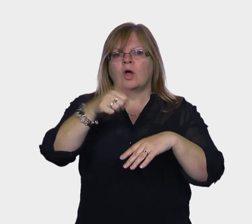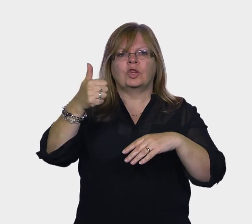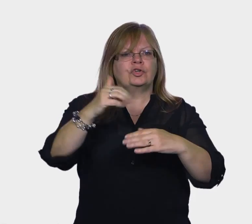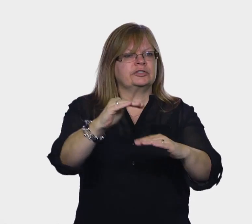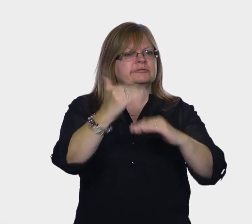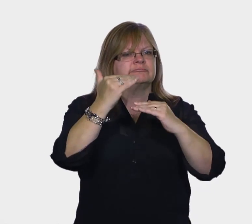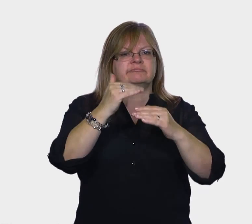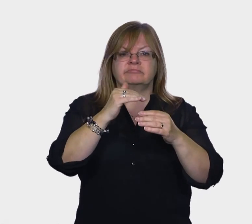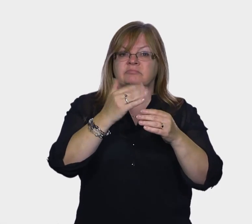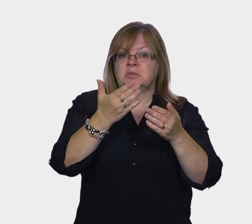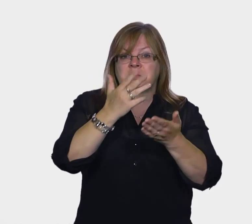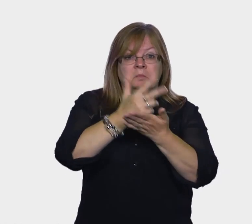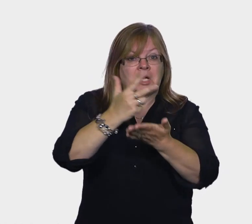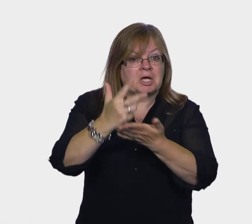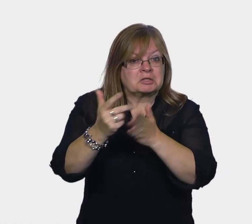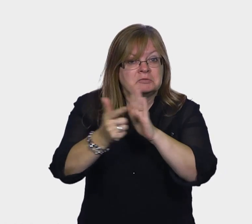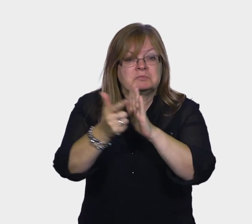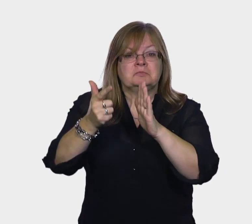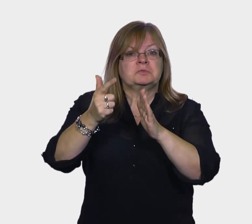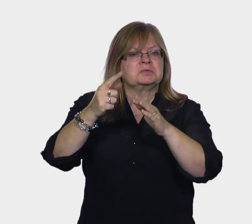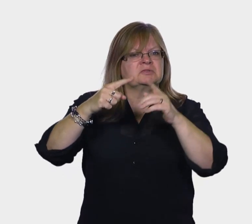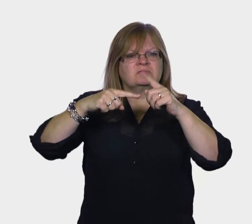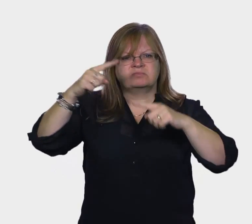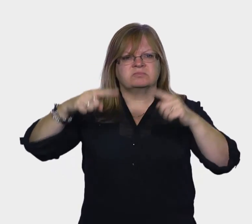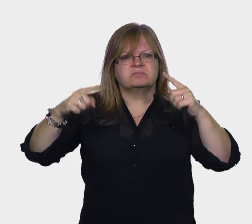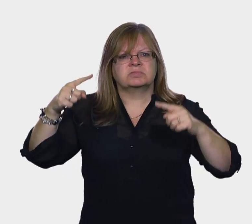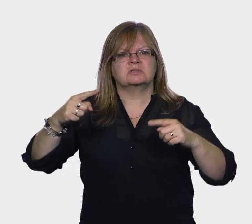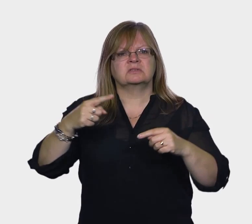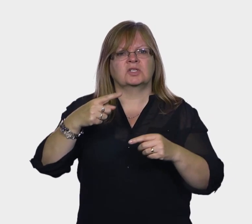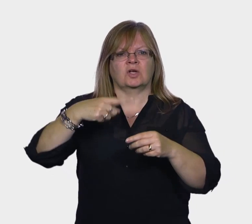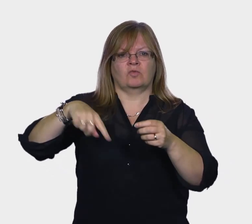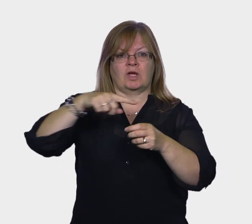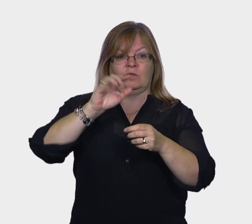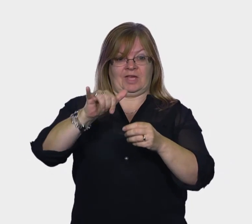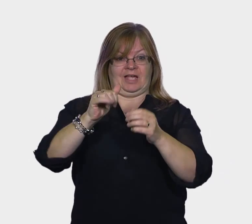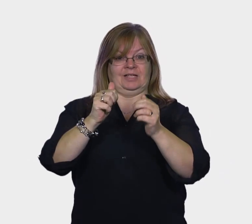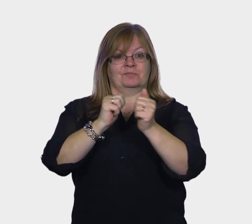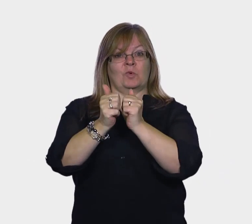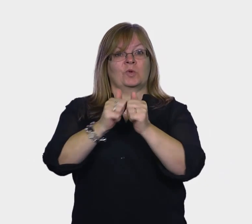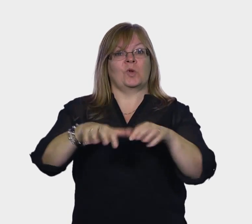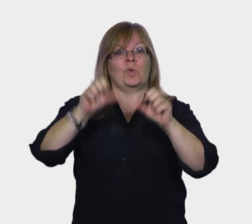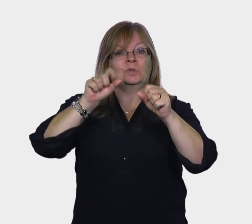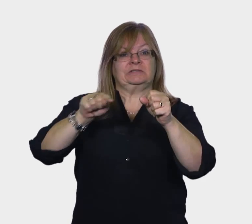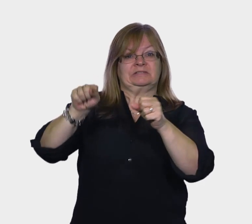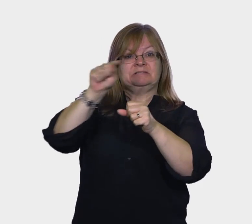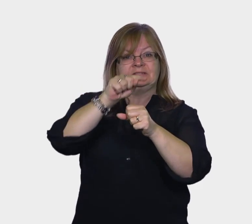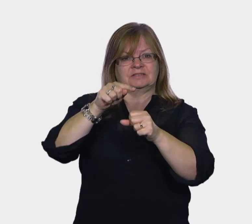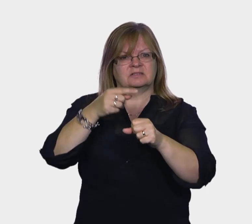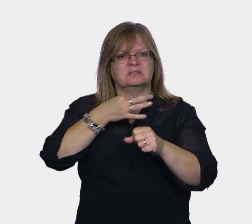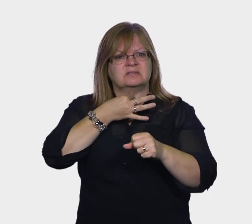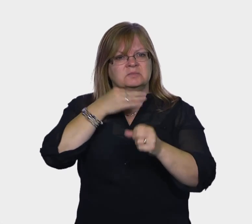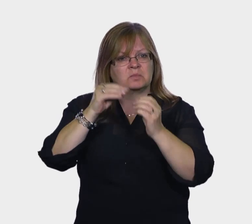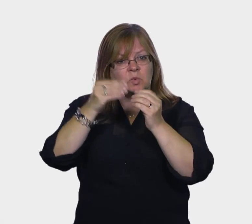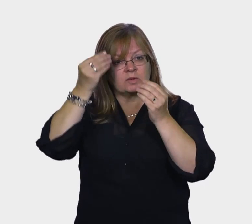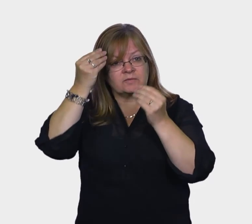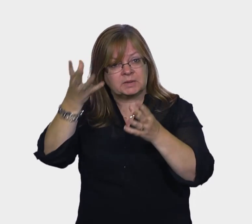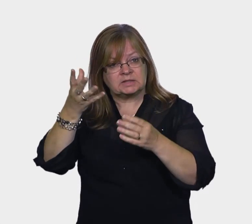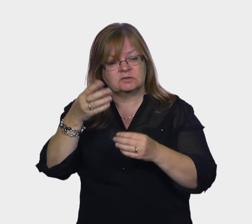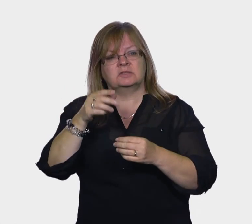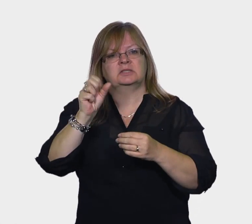and other restrictions around the venues nearest you.